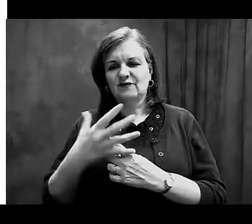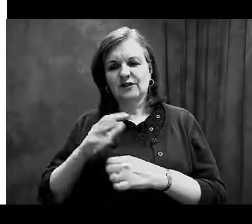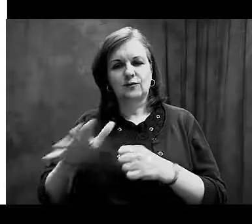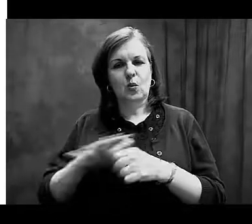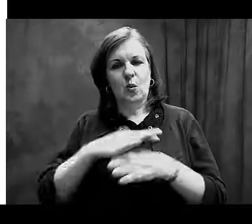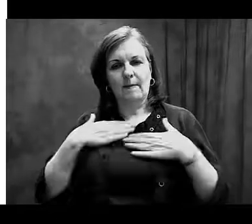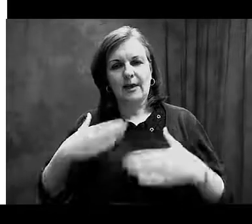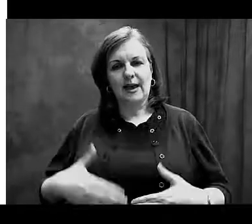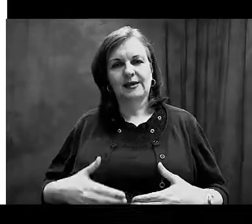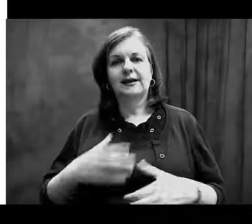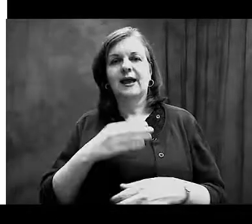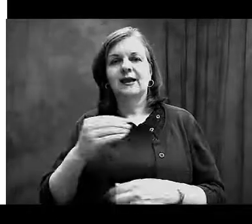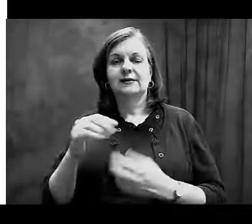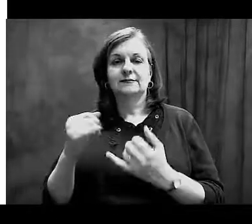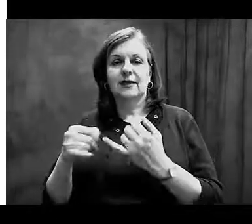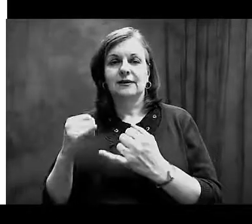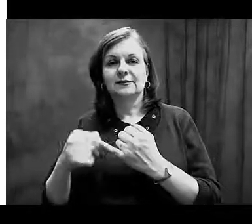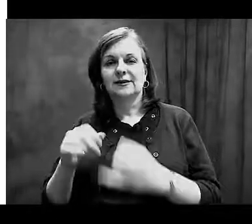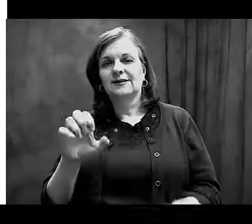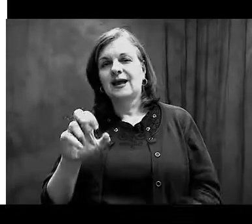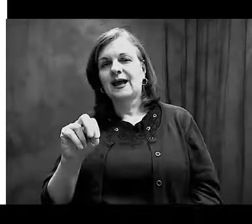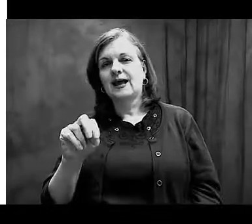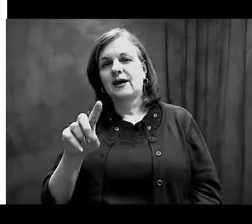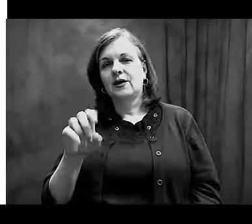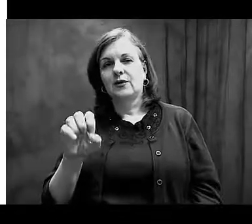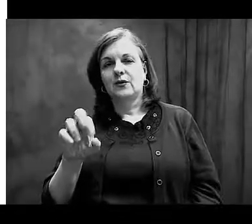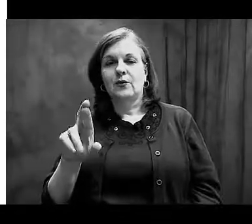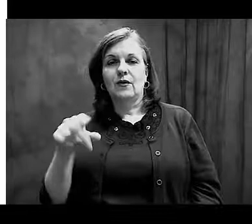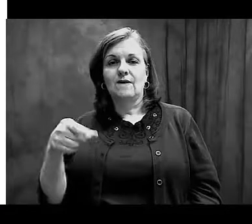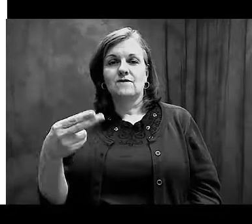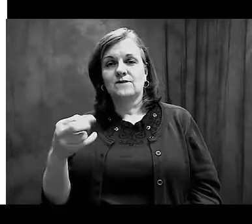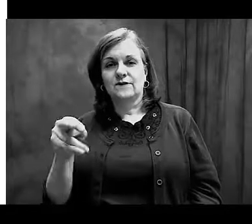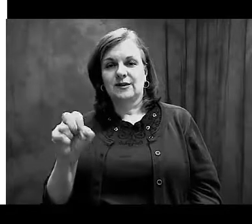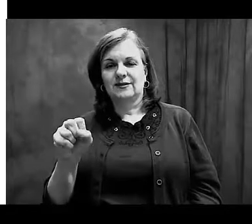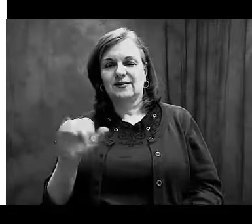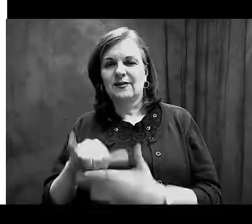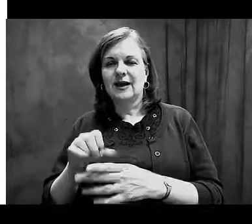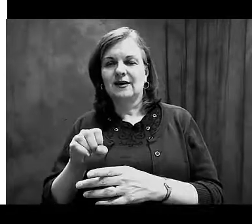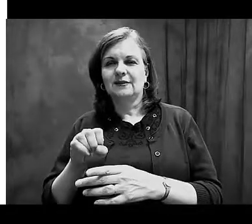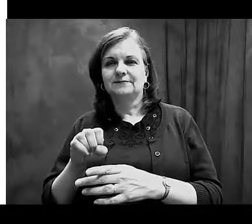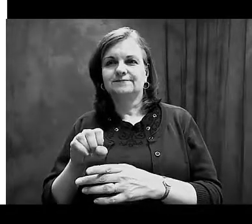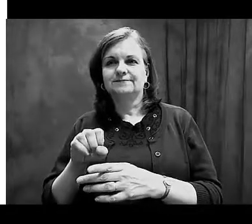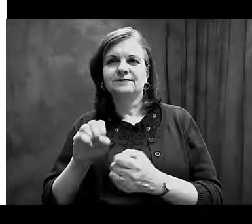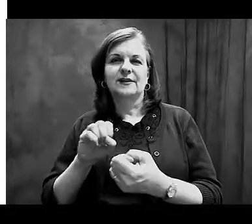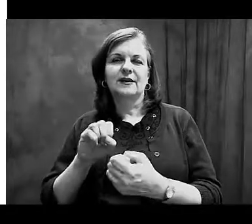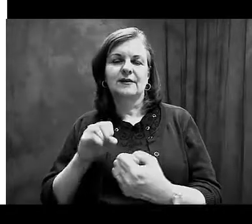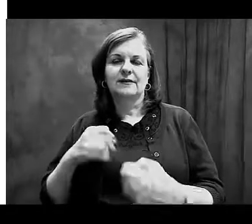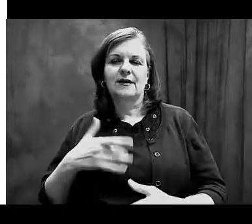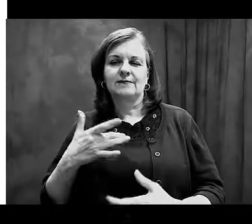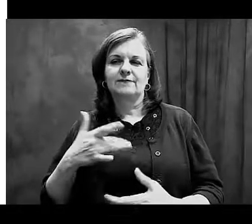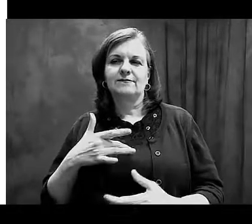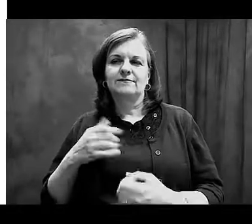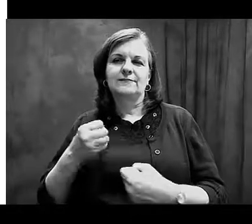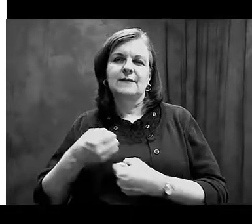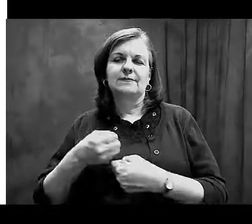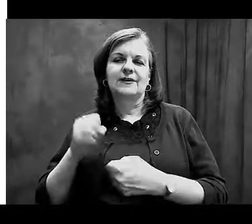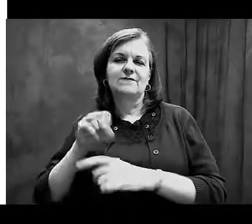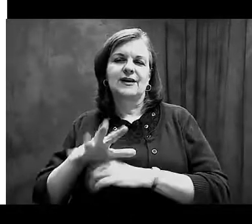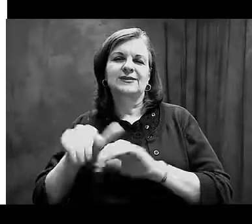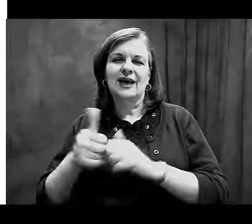And endorphins these are what tell you whether or not something hurts so when we say someone has a high tolerance for pain